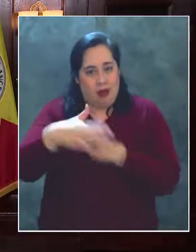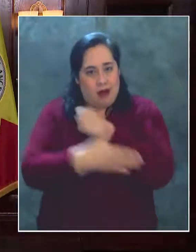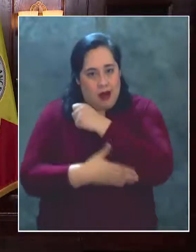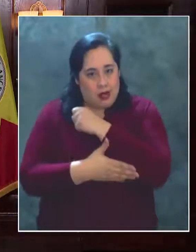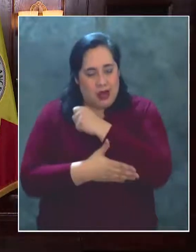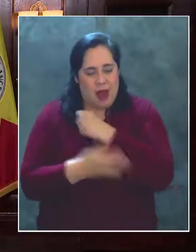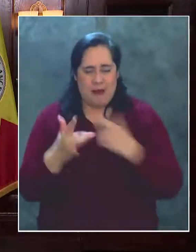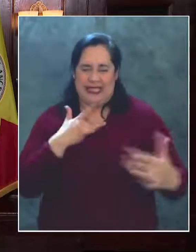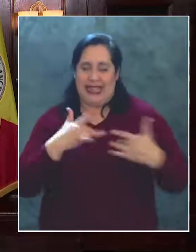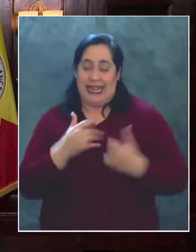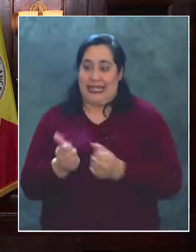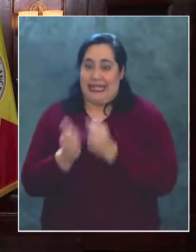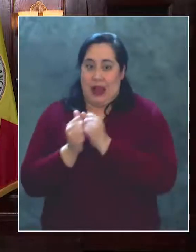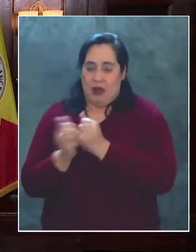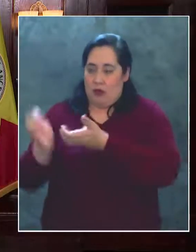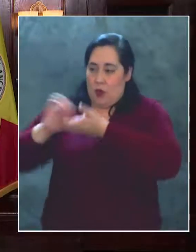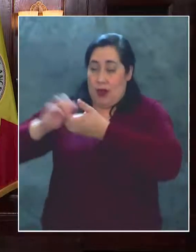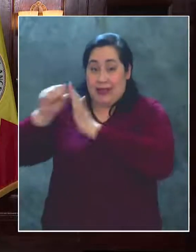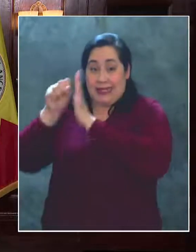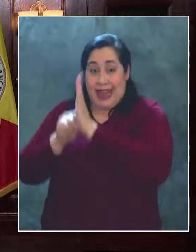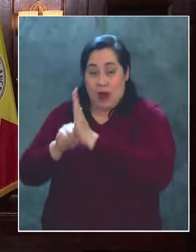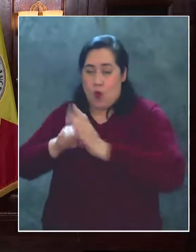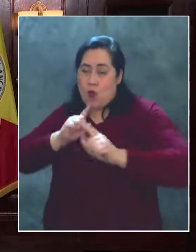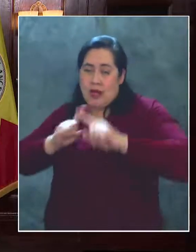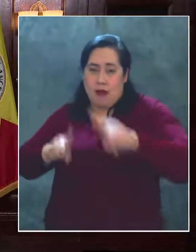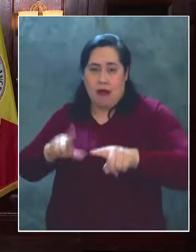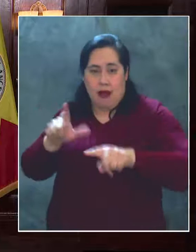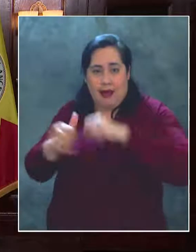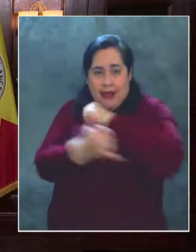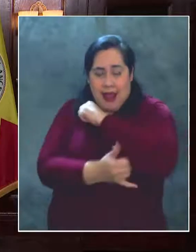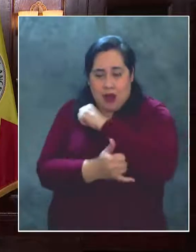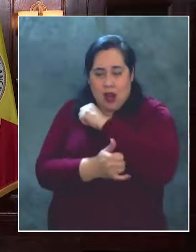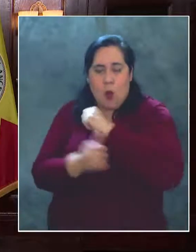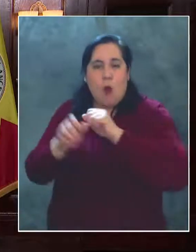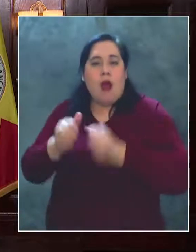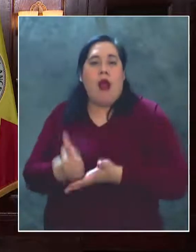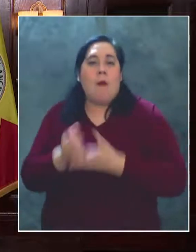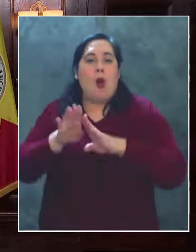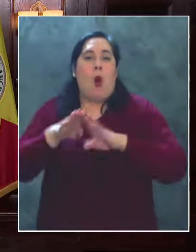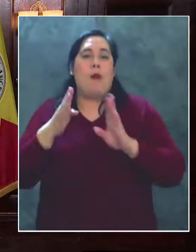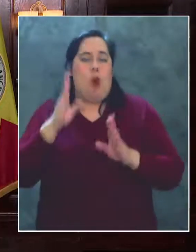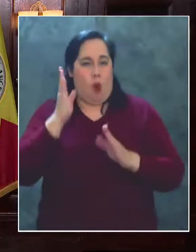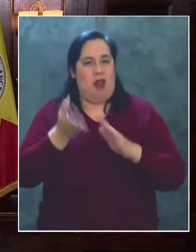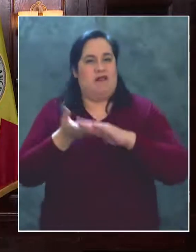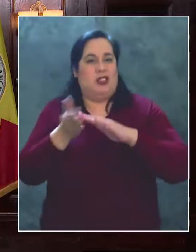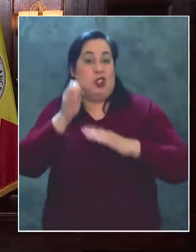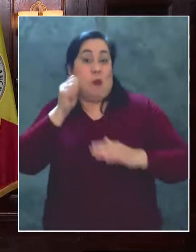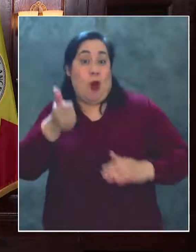STATE AND ANSWERING THE CALL OF L.A. COUNTY, WE'RE HELPING OPEN UP AND WE'LL BE RUNNING